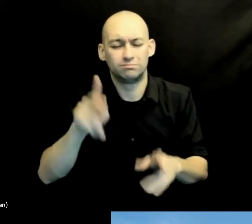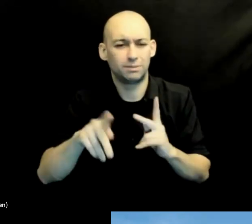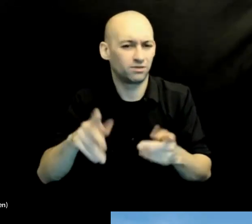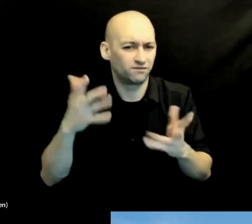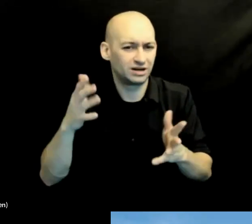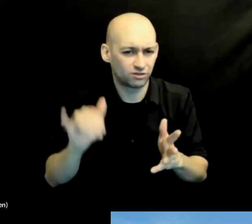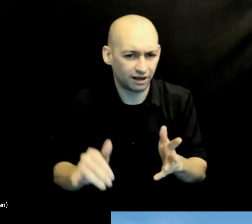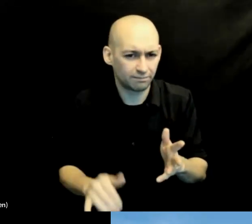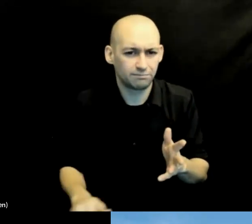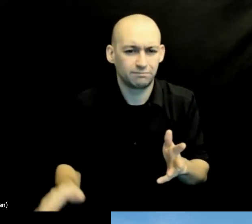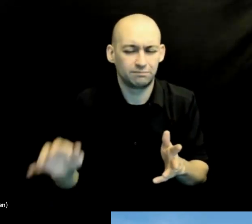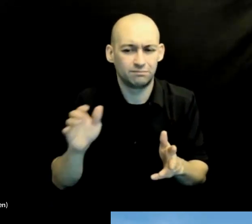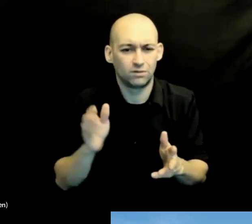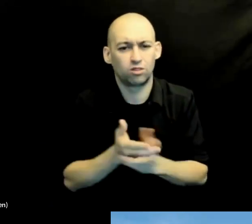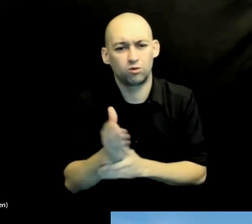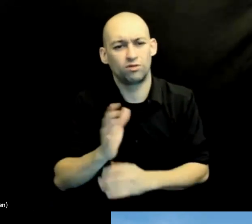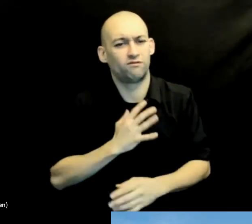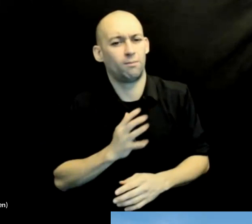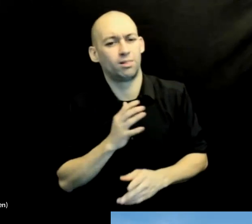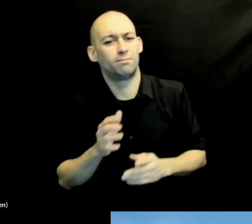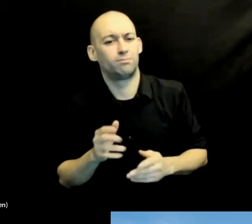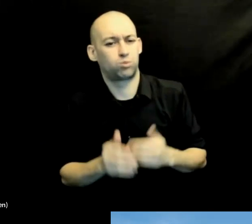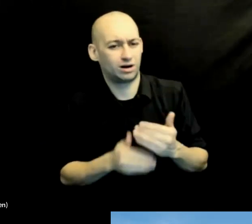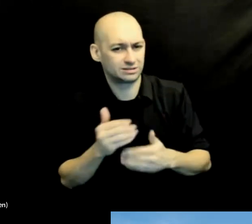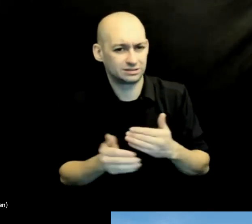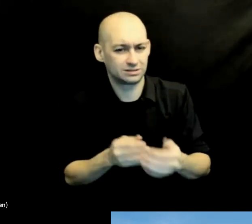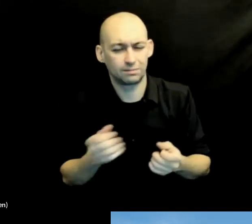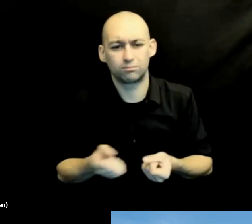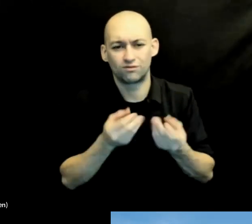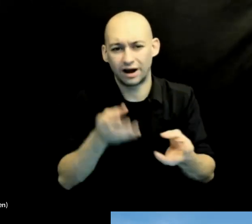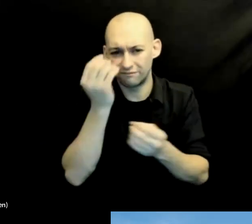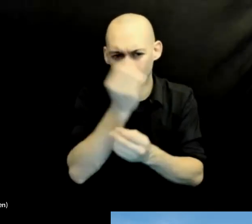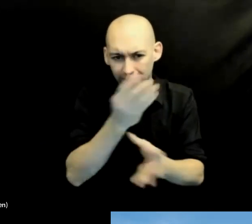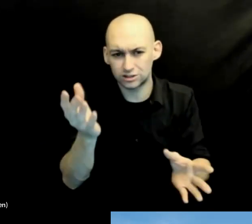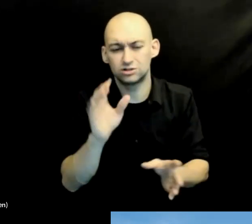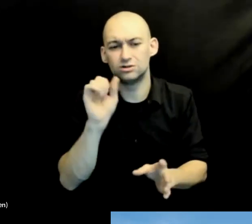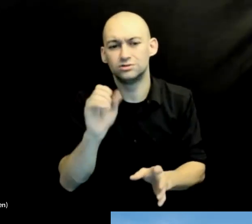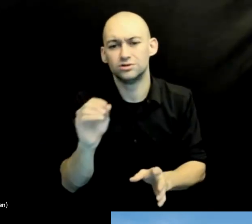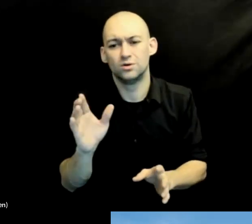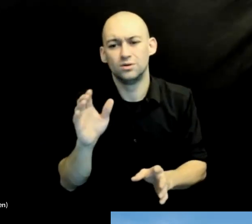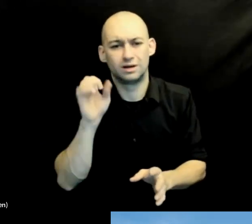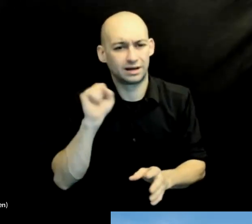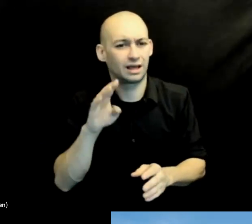during the formal process, to provide information so that that it can be included in the final draft